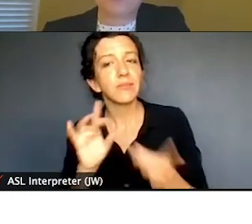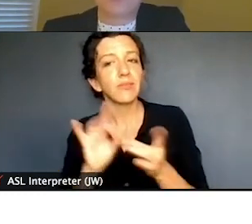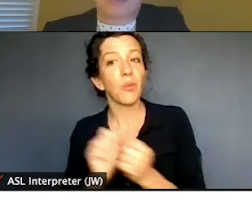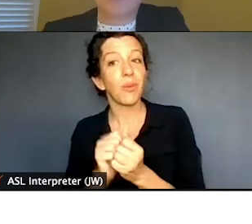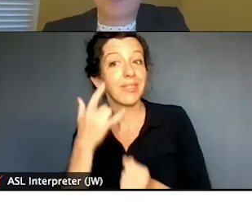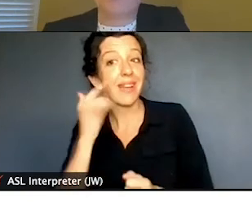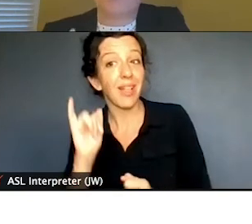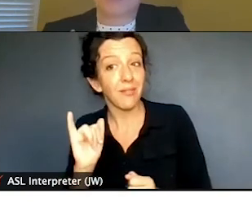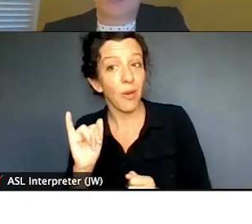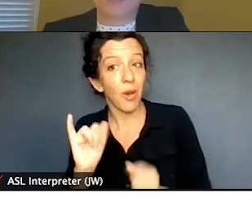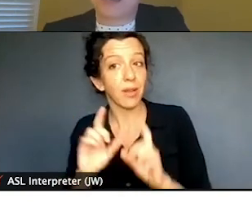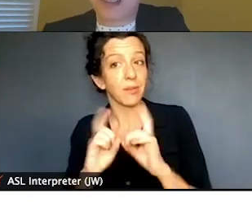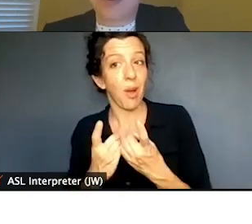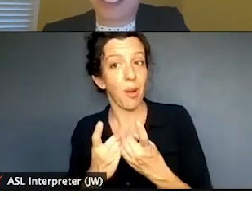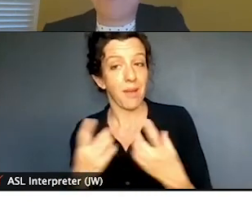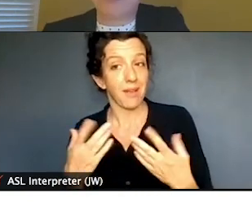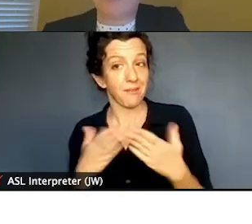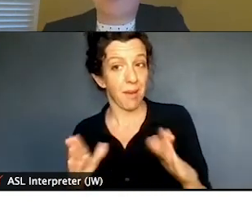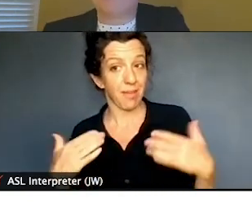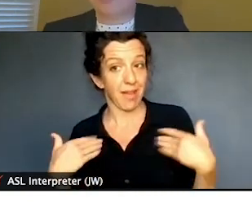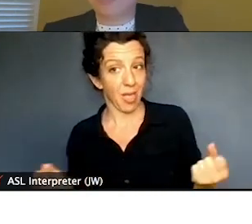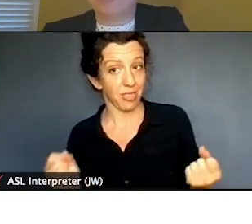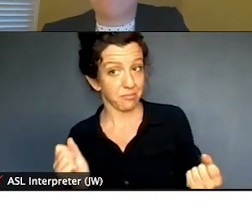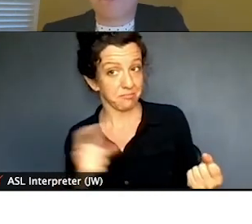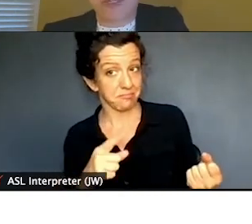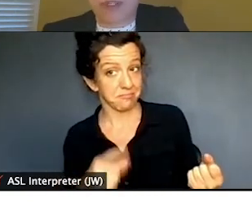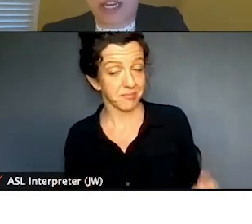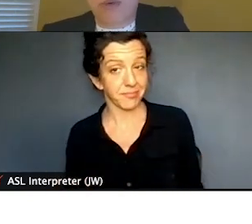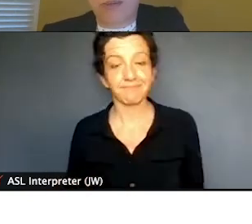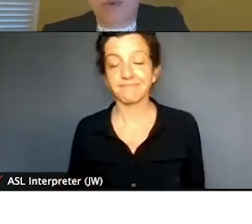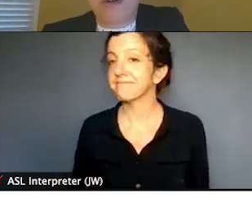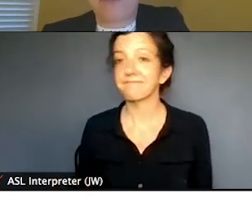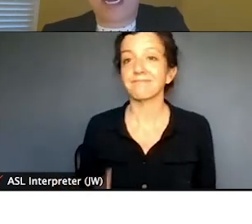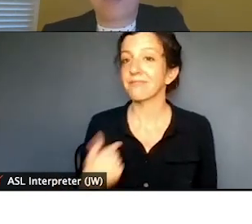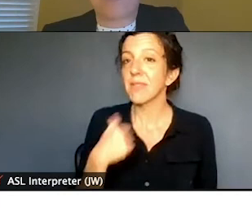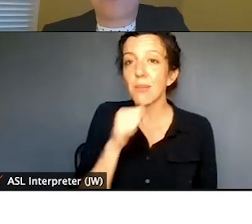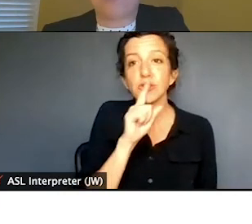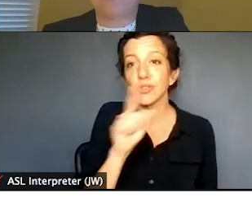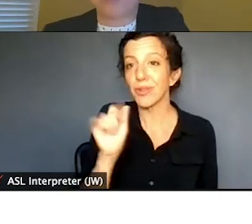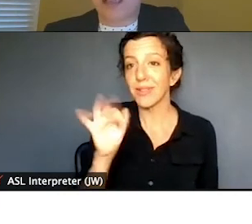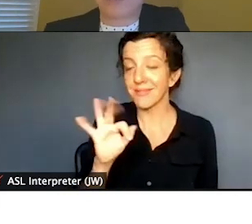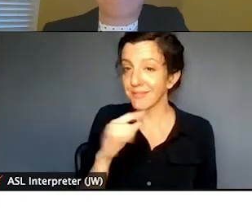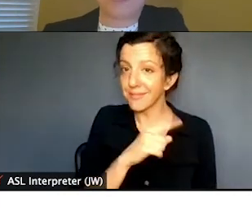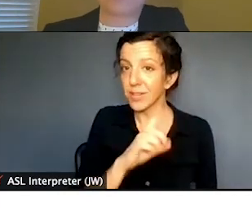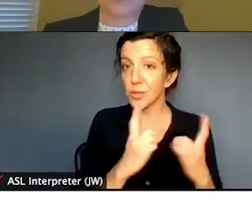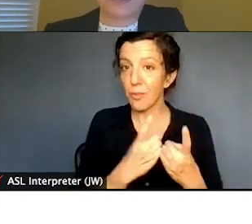households or devices annually, or earn 50% or more of their annual revenues from selling that personal data.